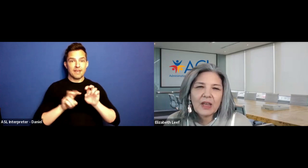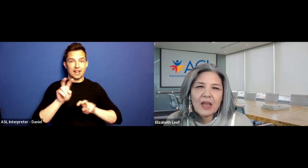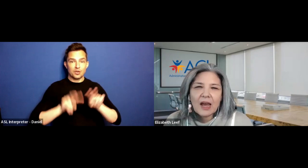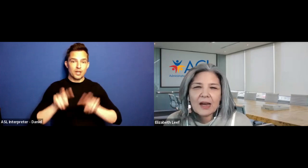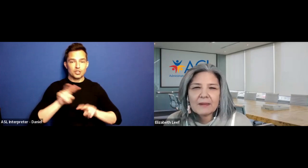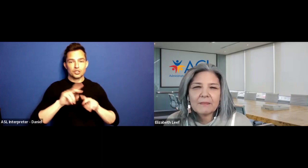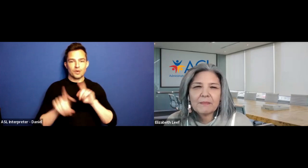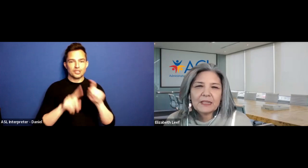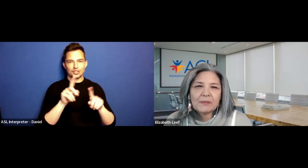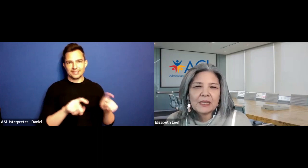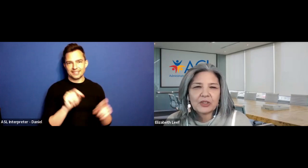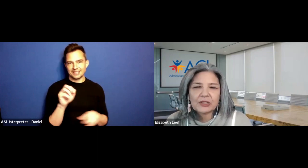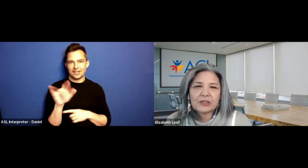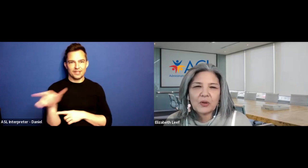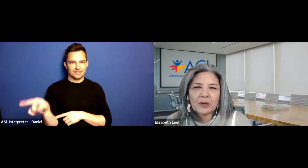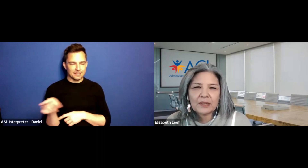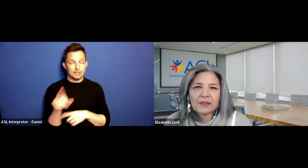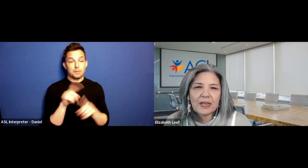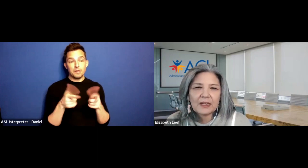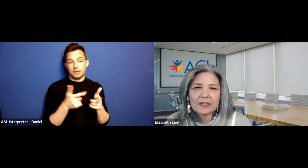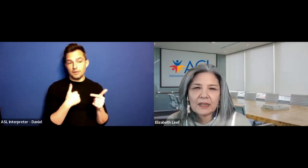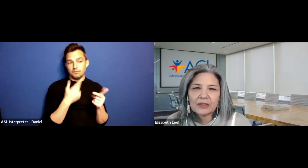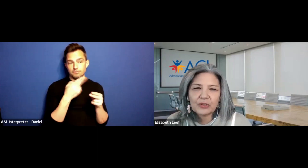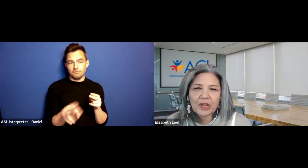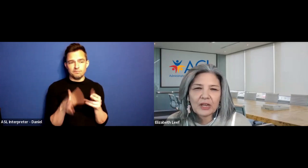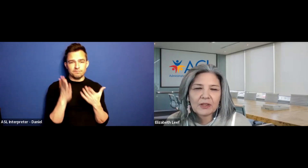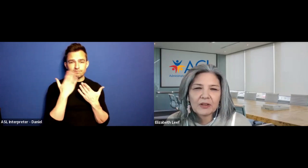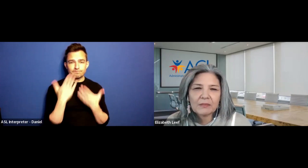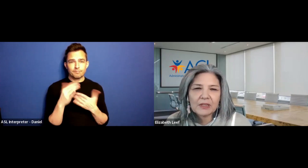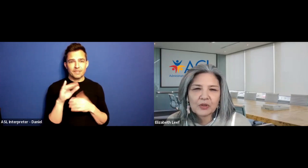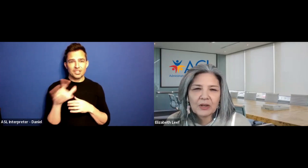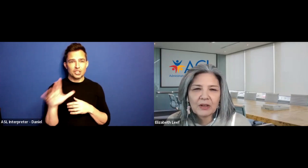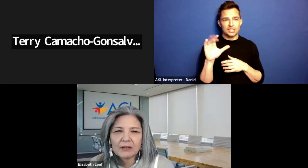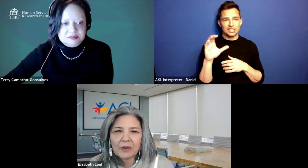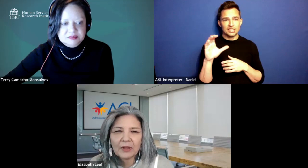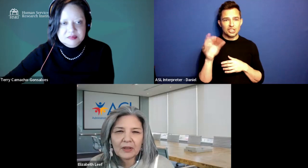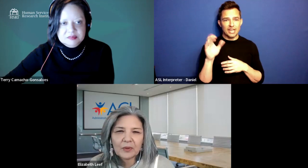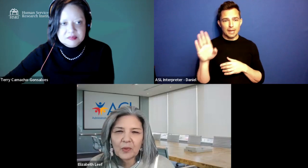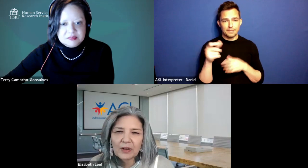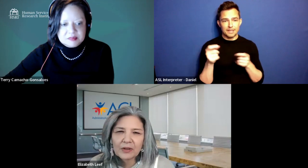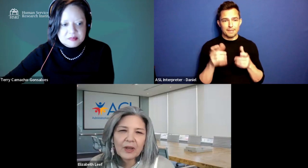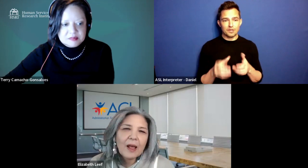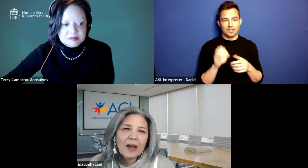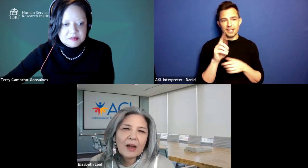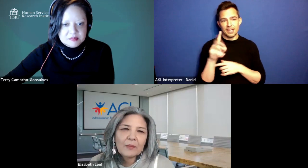Jill Jacobs, our administrator as well as Edwin Walker, from the Administration for Community